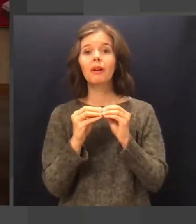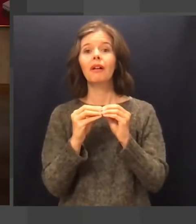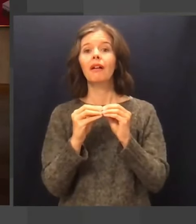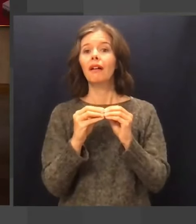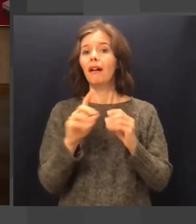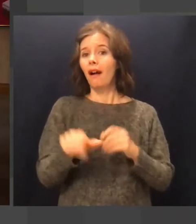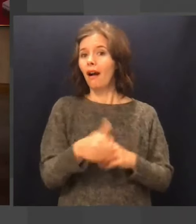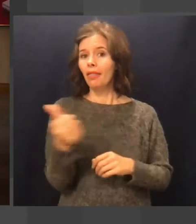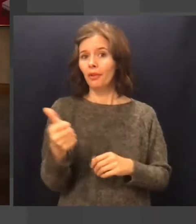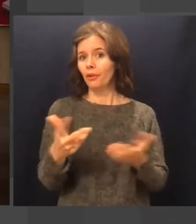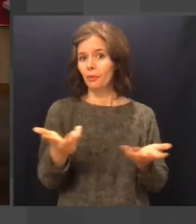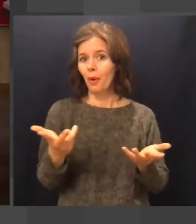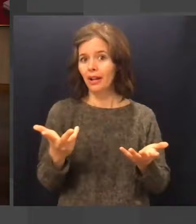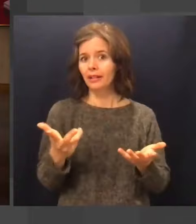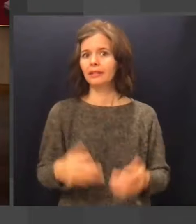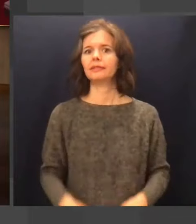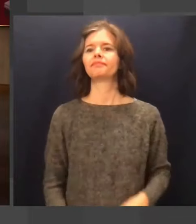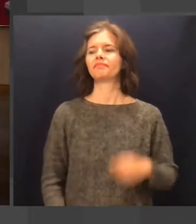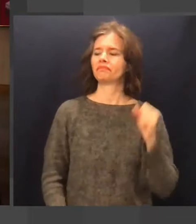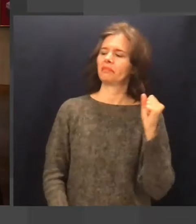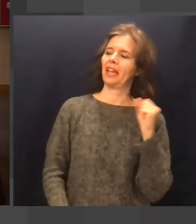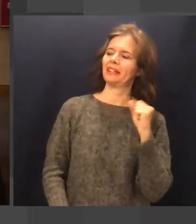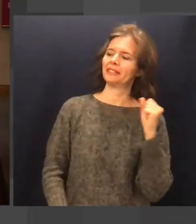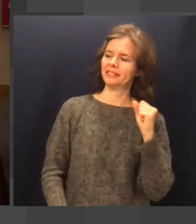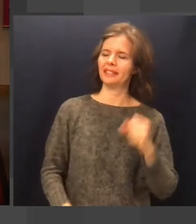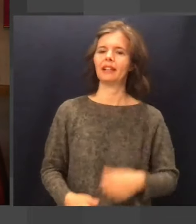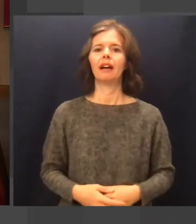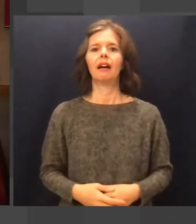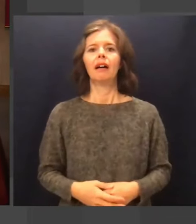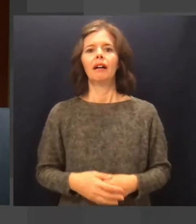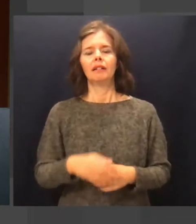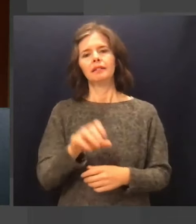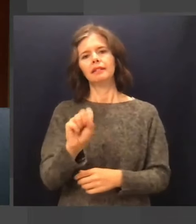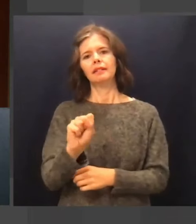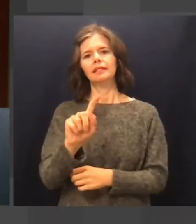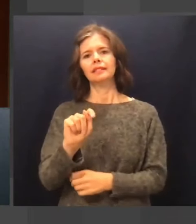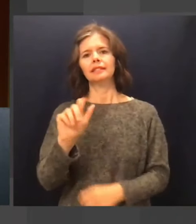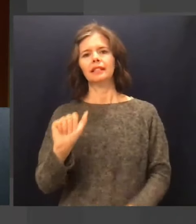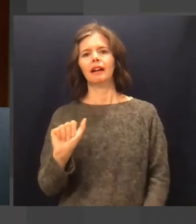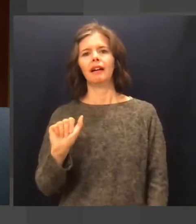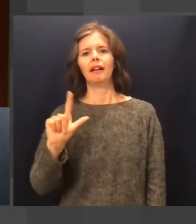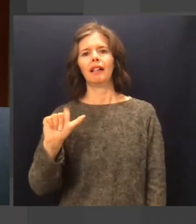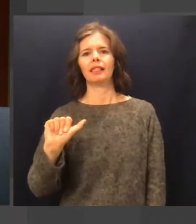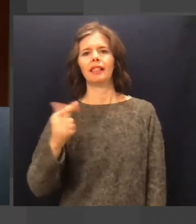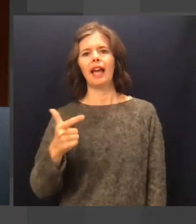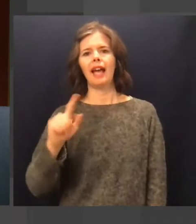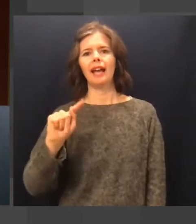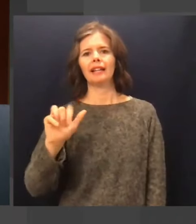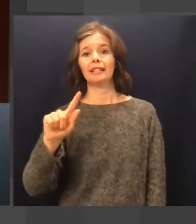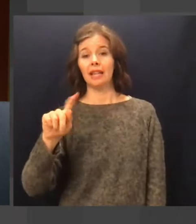THERE IS ANOTHER INTERESTING MECHANIC. YES.